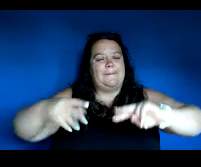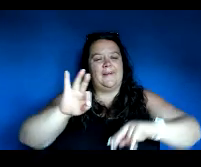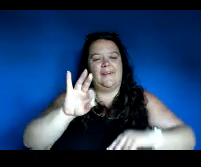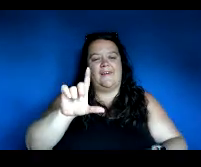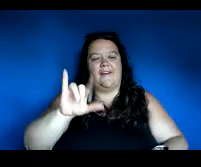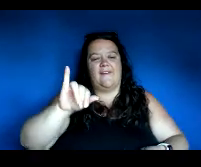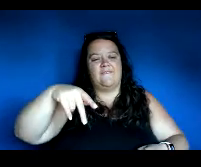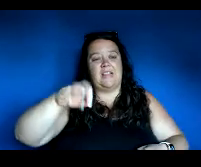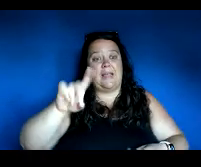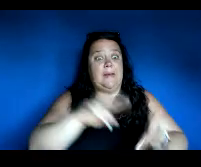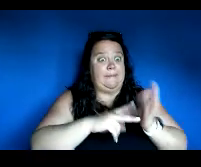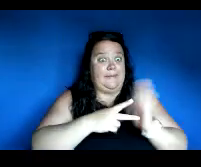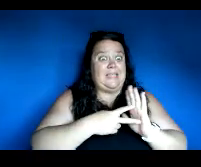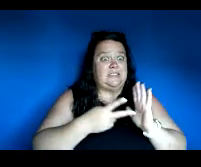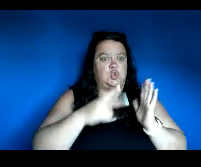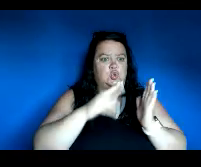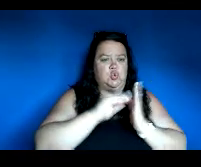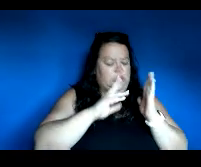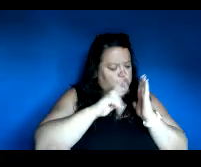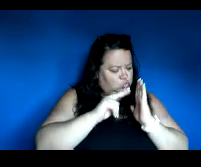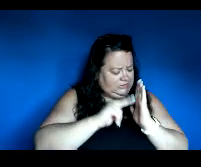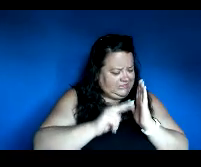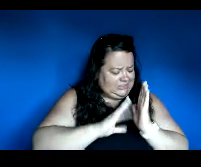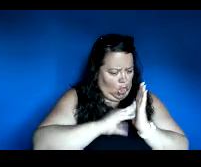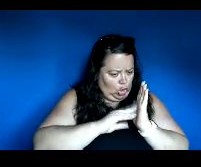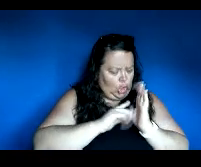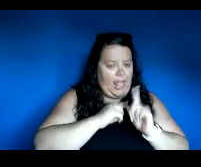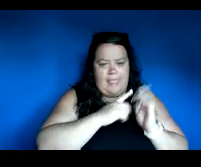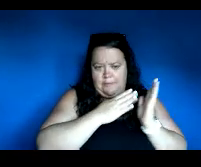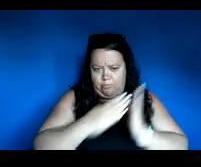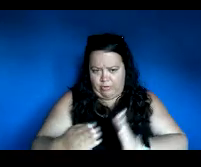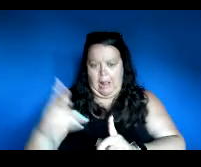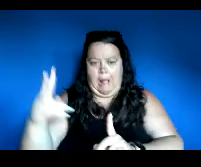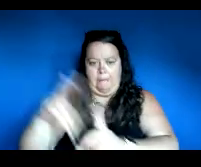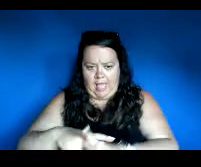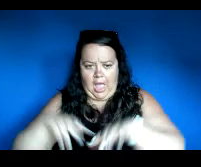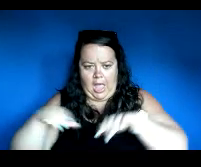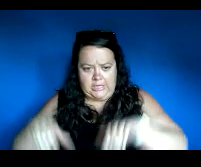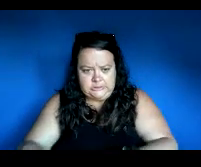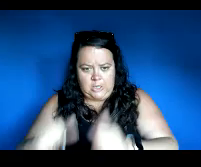of the classroom, and then bring that learning to class to do some more sort of dynamic interactive work with the material.